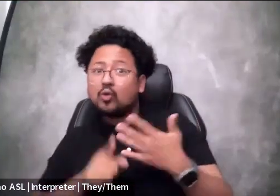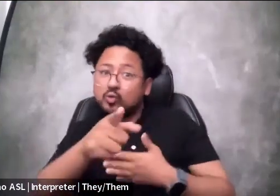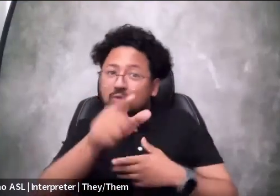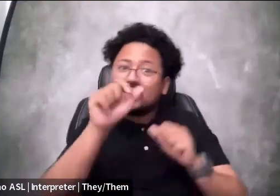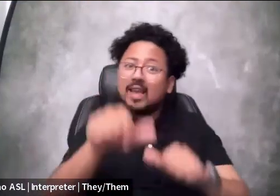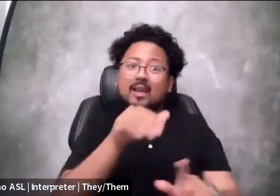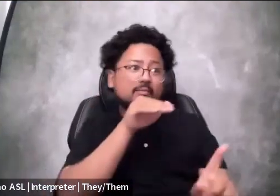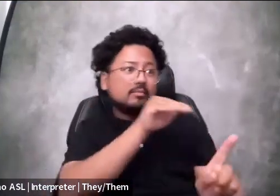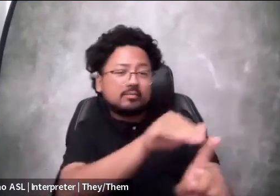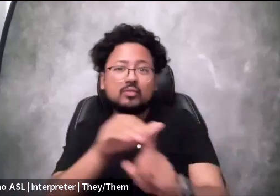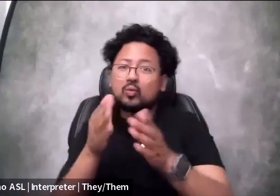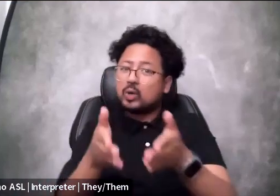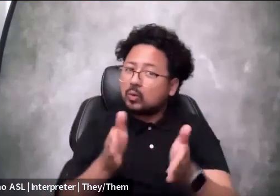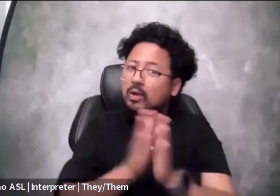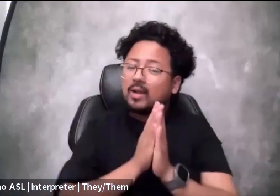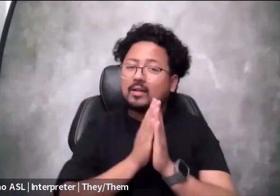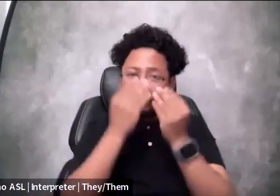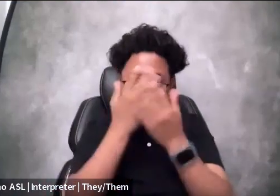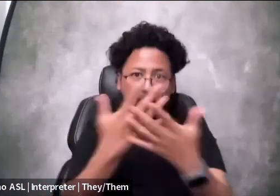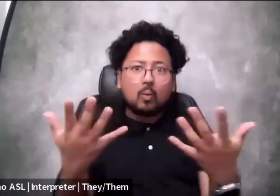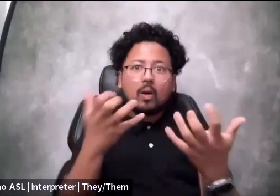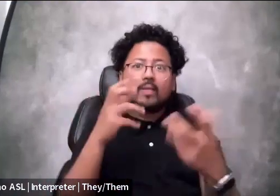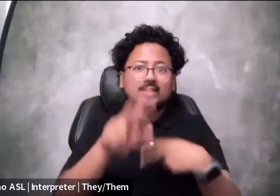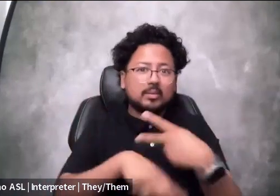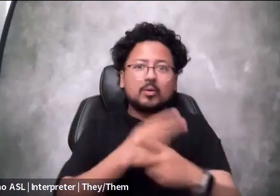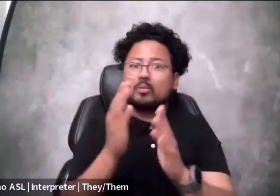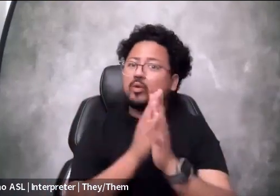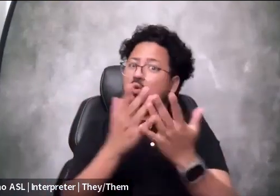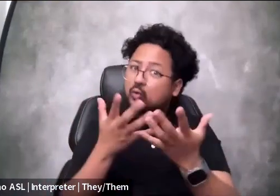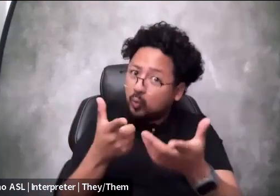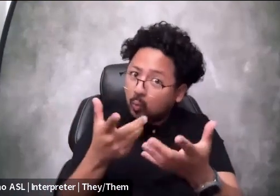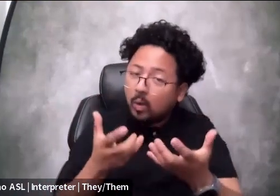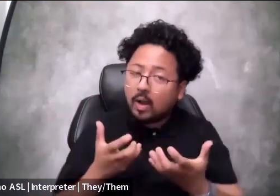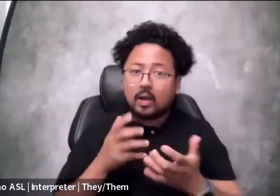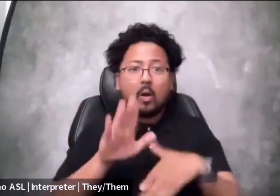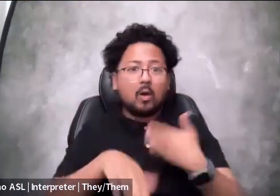It is good for librarians to know that you want these books, that you want them, that you want kids in your community to have access to them.